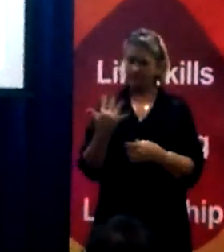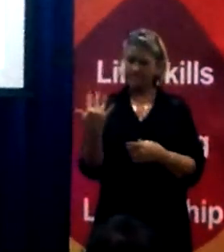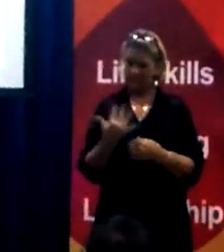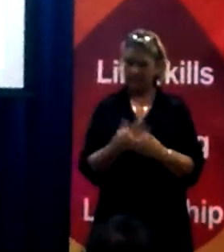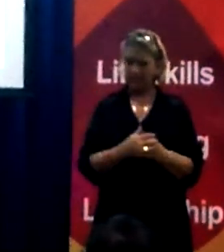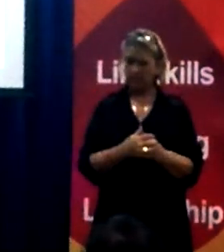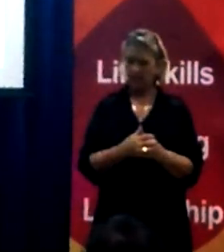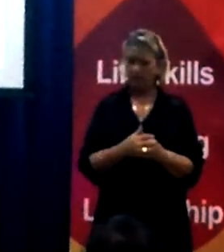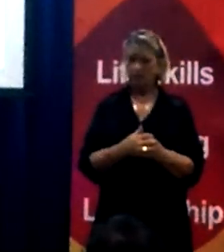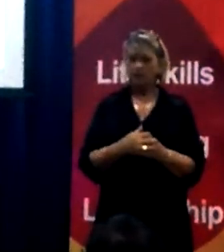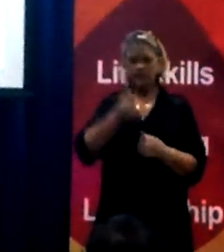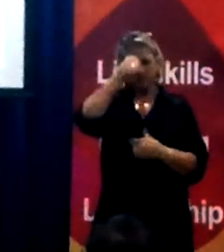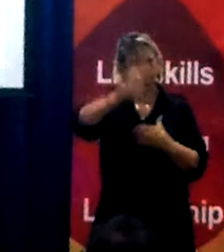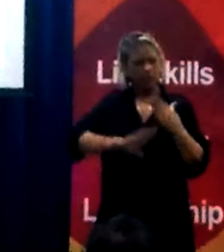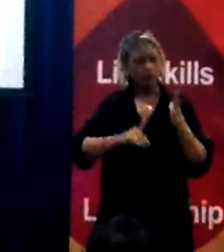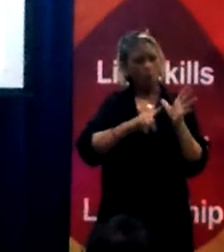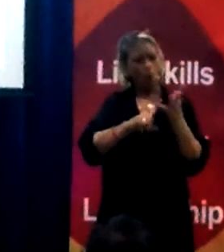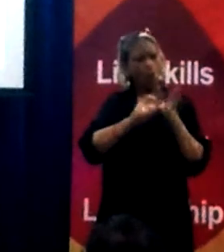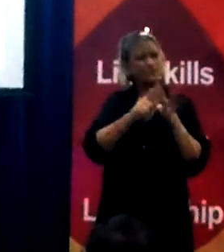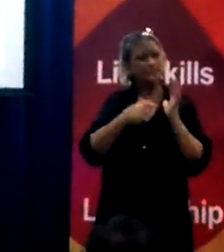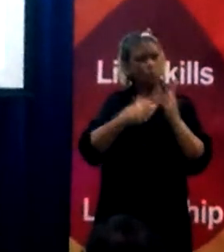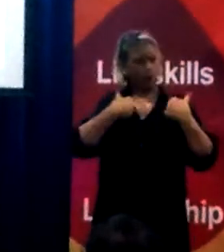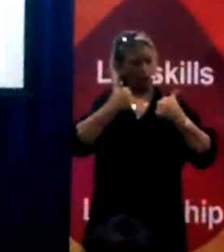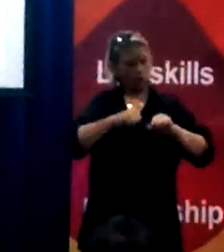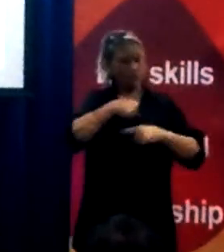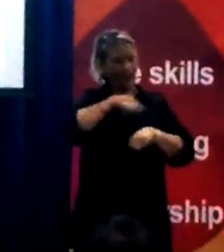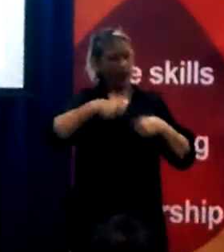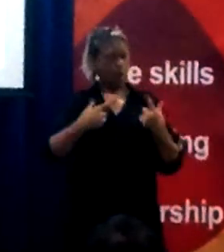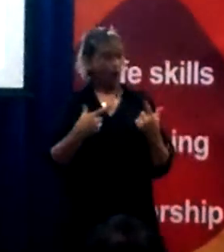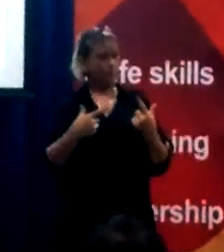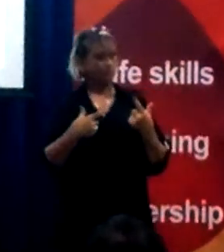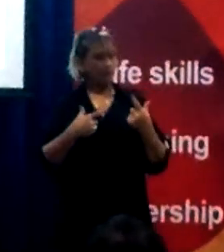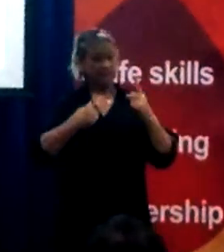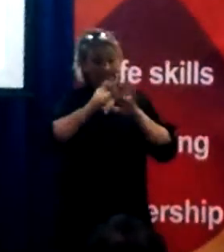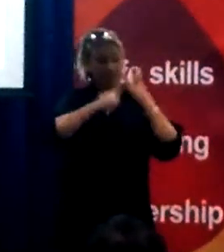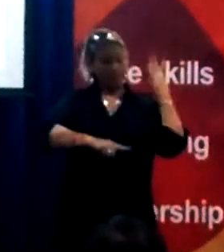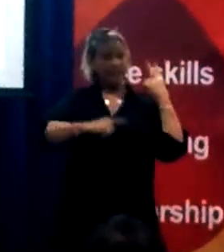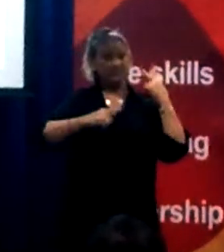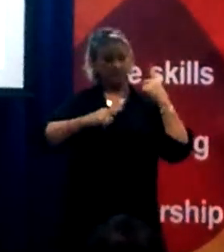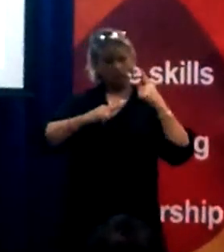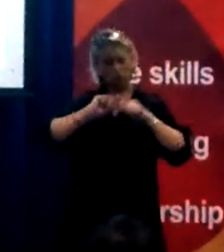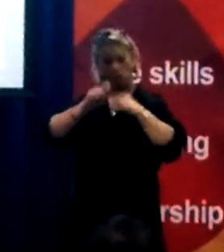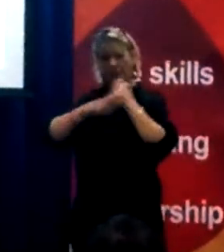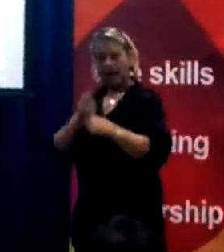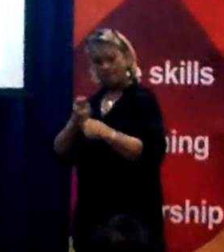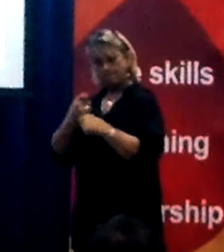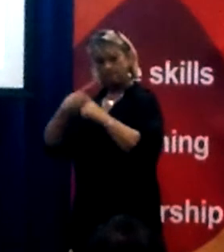The other, an experiential audit where we use our own disabilities as instruments to test the accessibility of a venue or service.